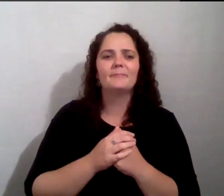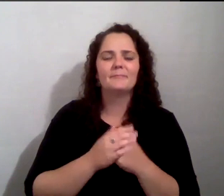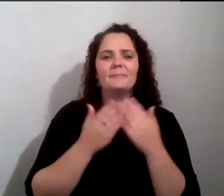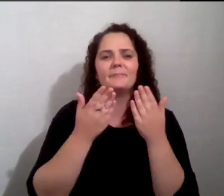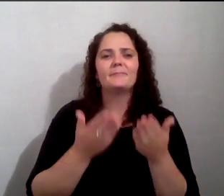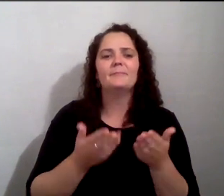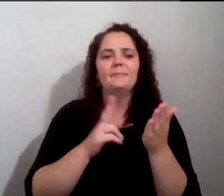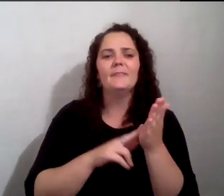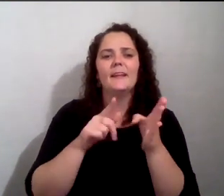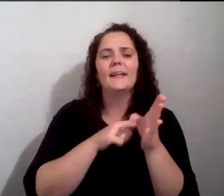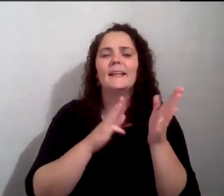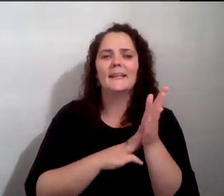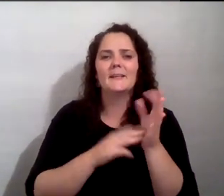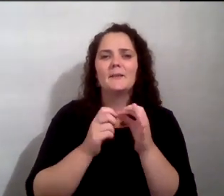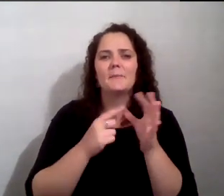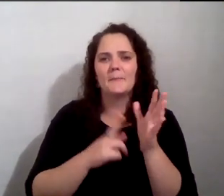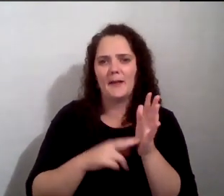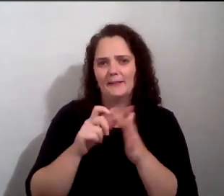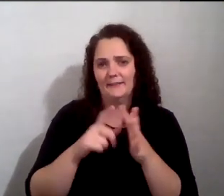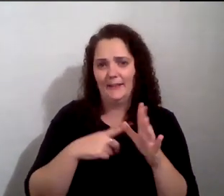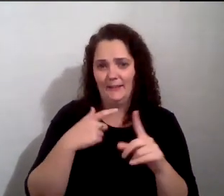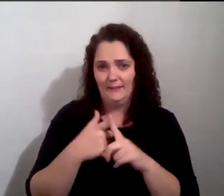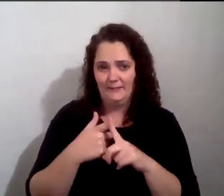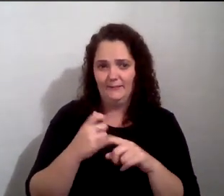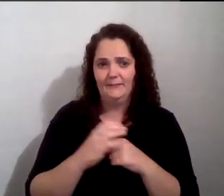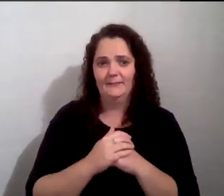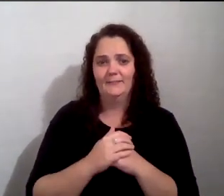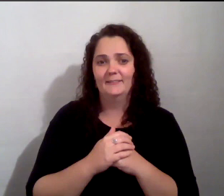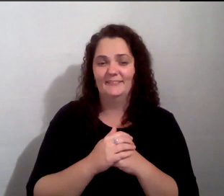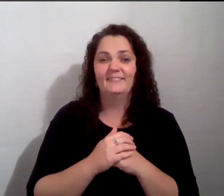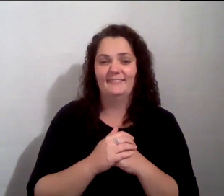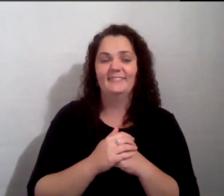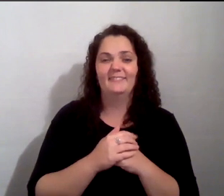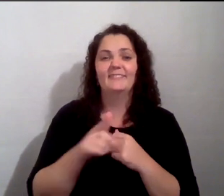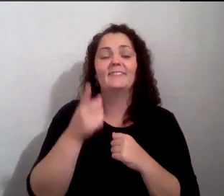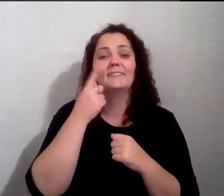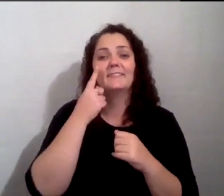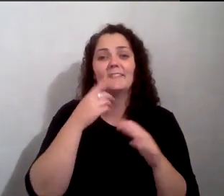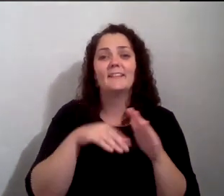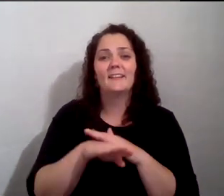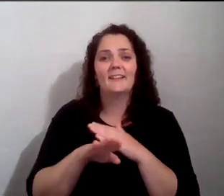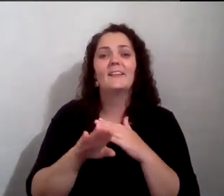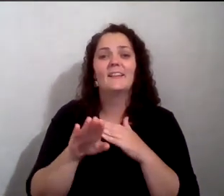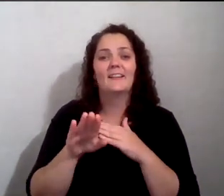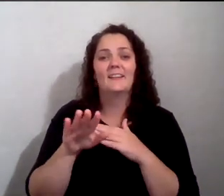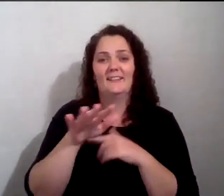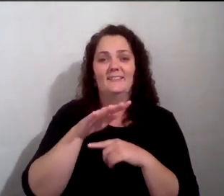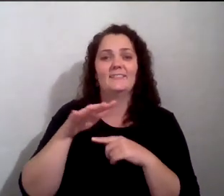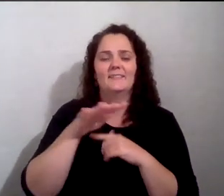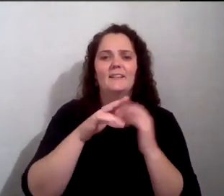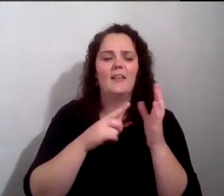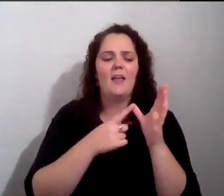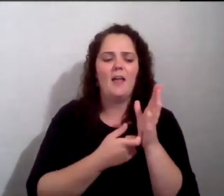W.E.H Stanner in the 1930s – no he started collecting from the